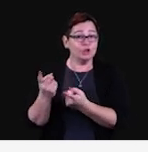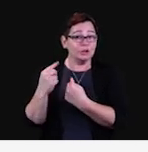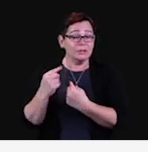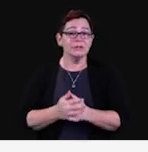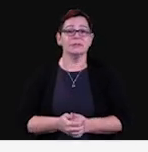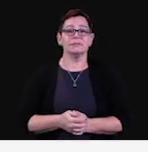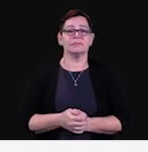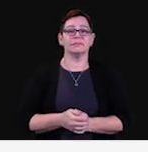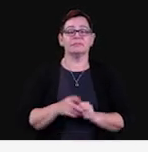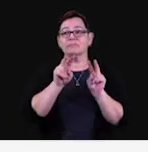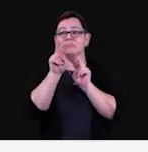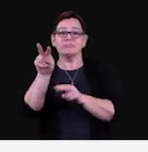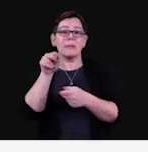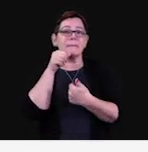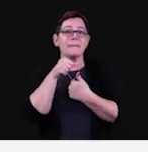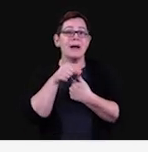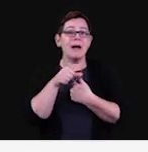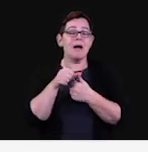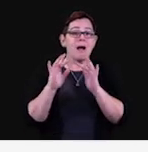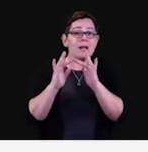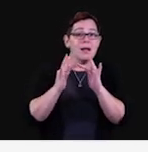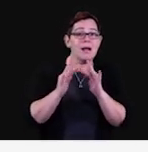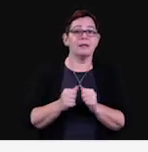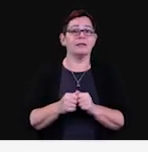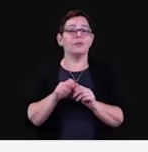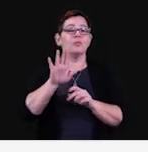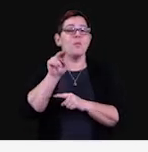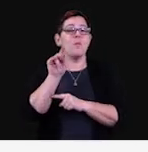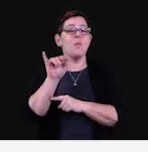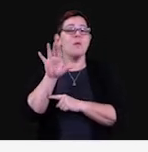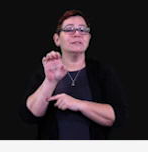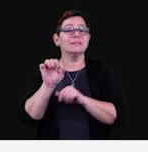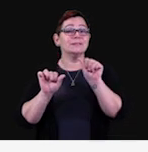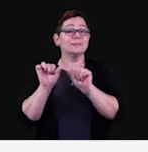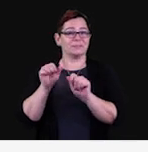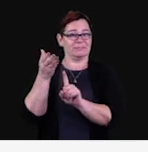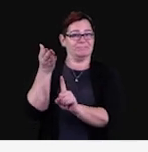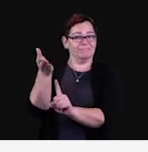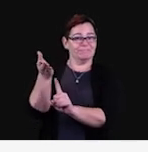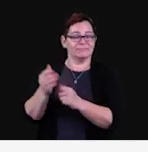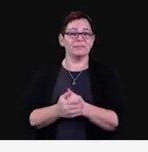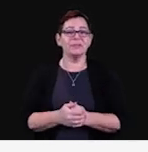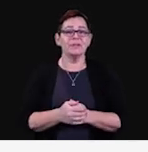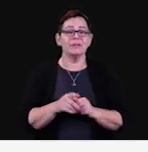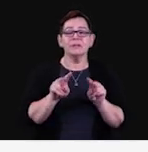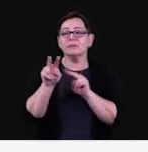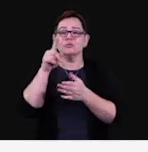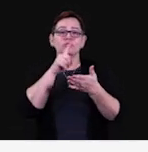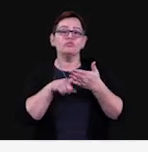Check your benefit and credit payments and statements. View any uncashed cheques, and more.